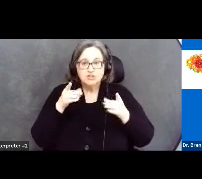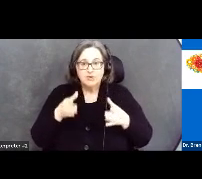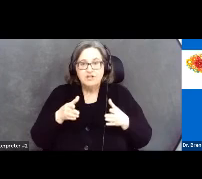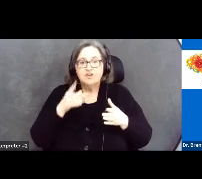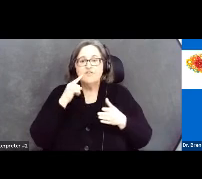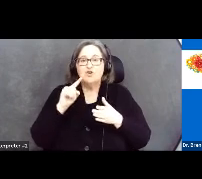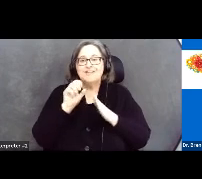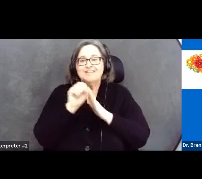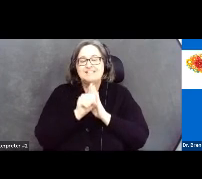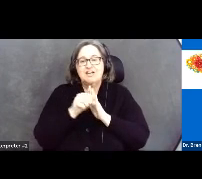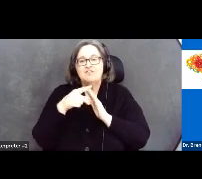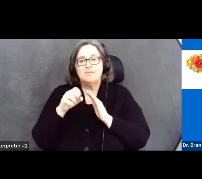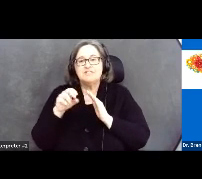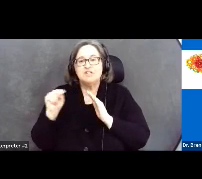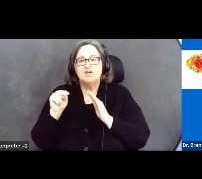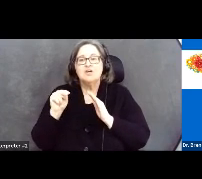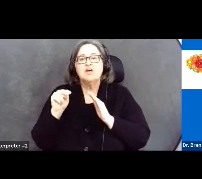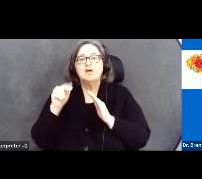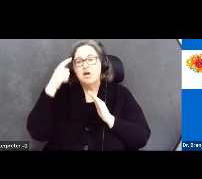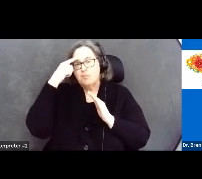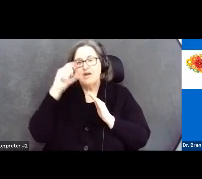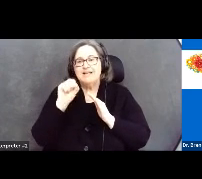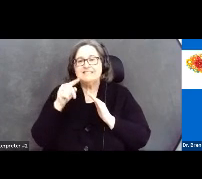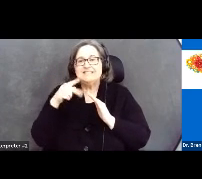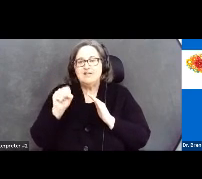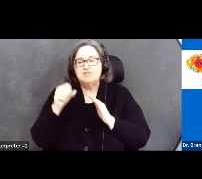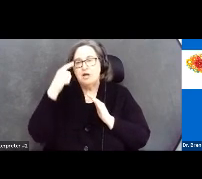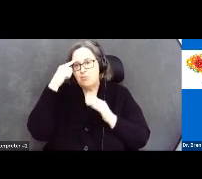the state of Pennsylvania's brain steps, brain injury, school consulting program.